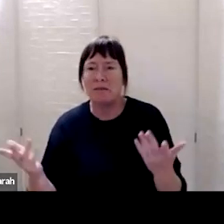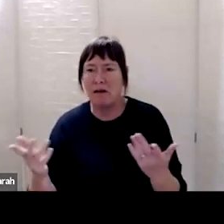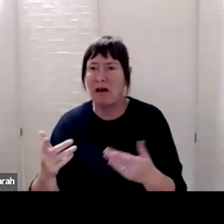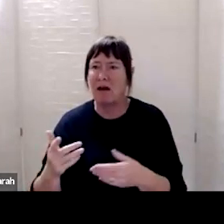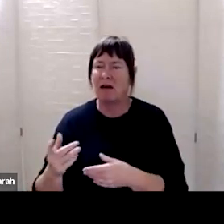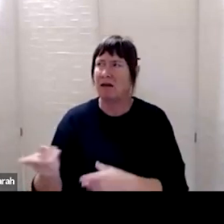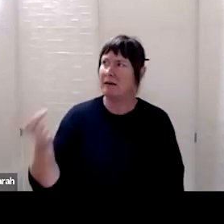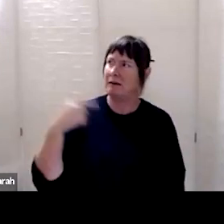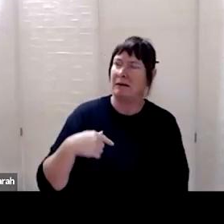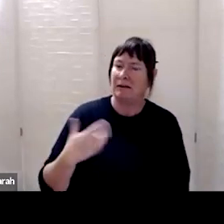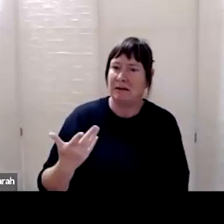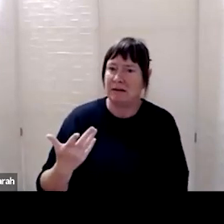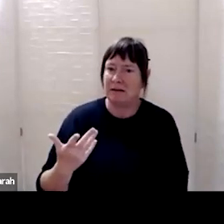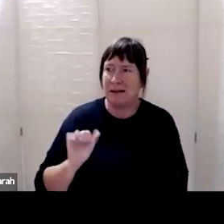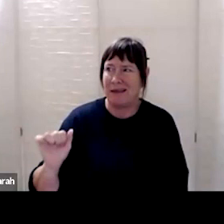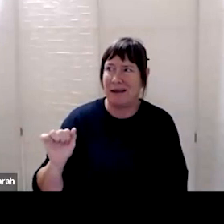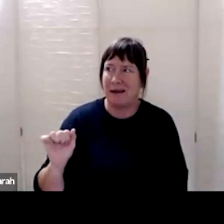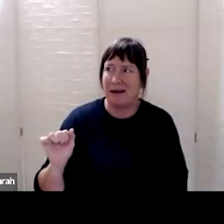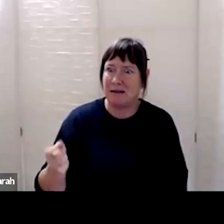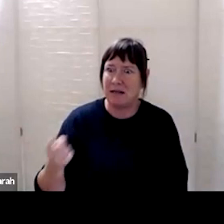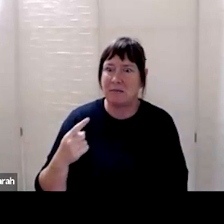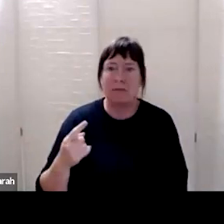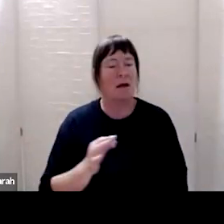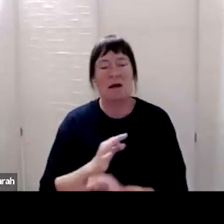That wasn’t part of the guidelines specifically